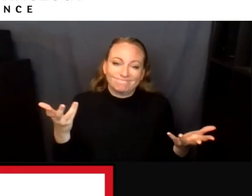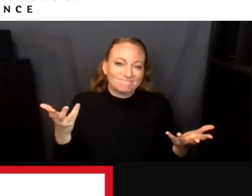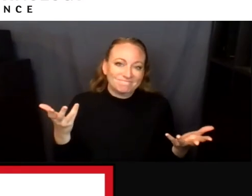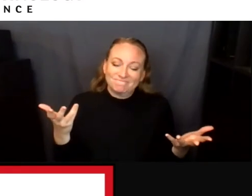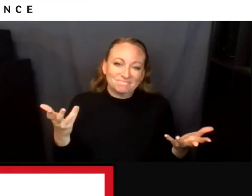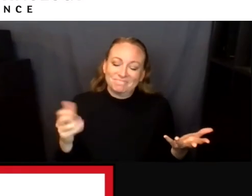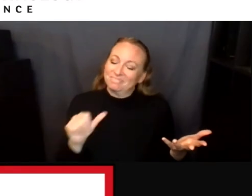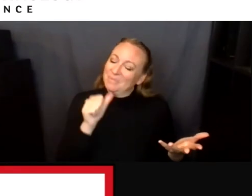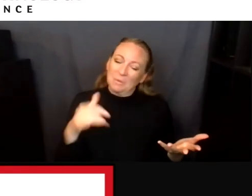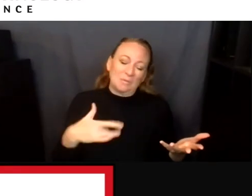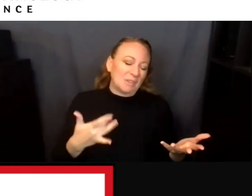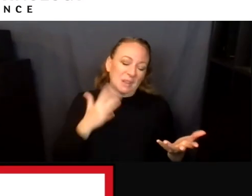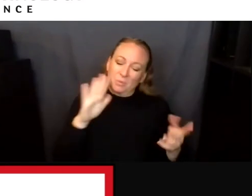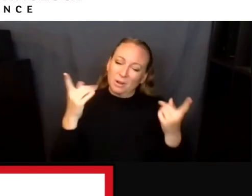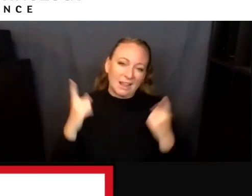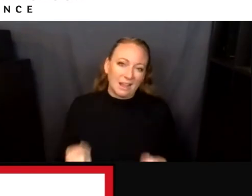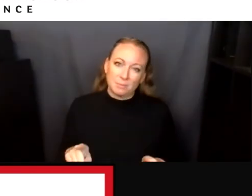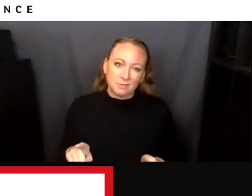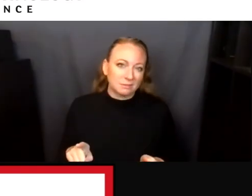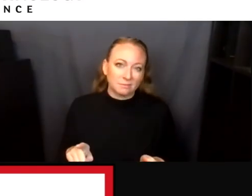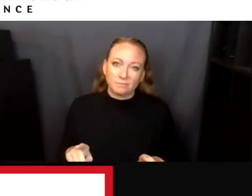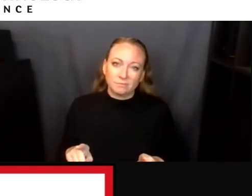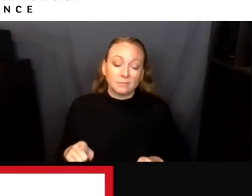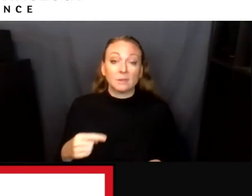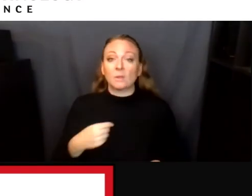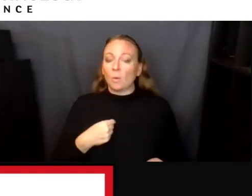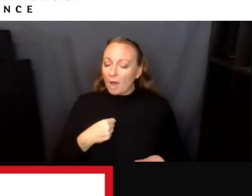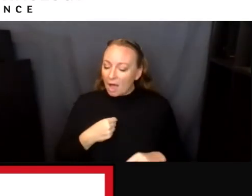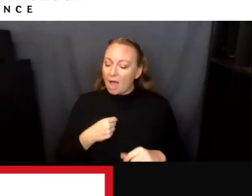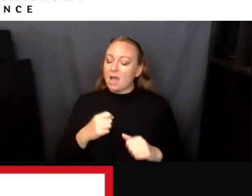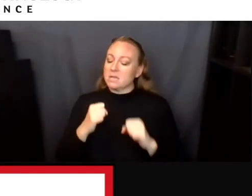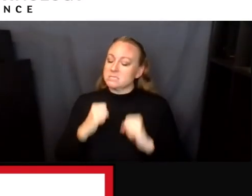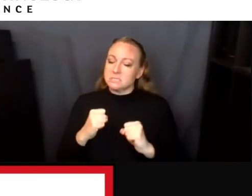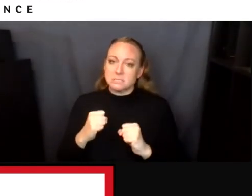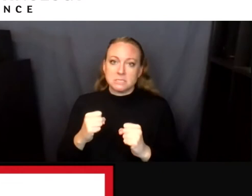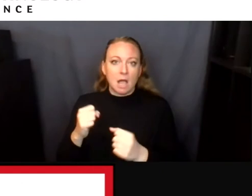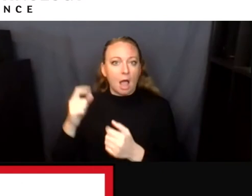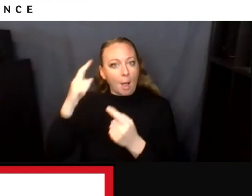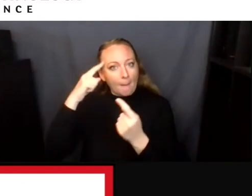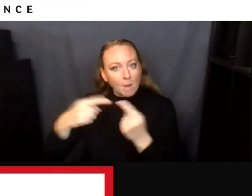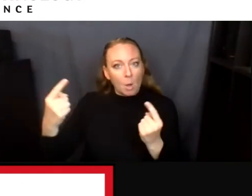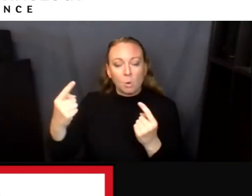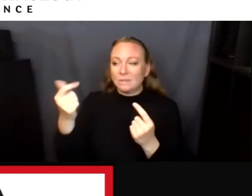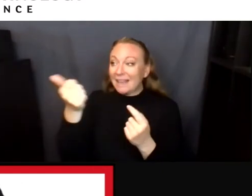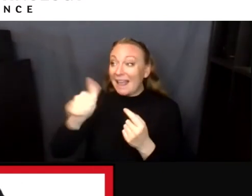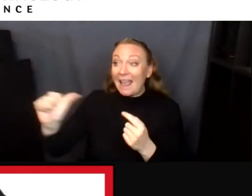I really aggressively oppose any attempt to amend the ADA at this time.